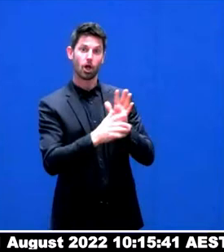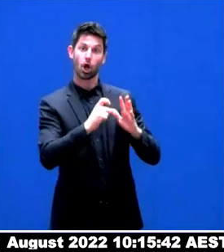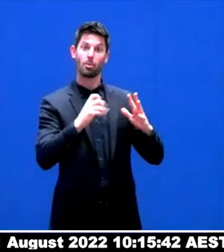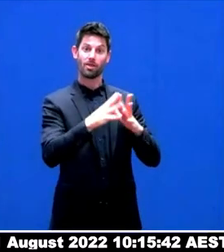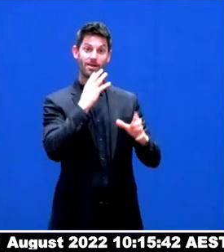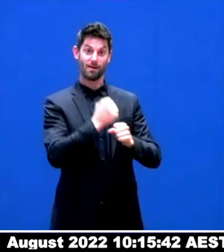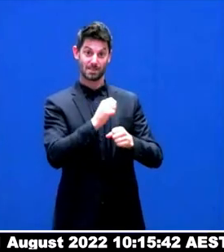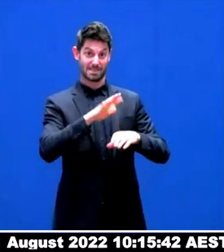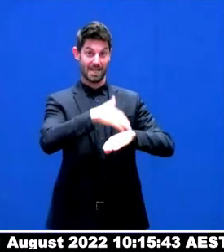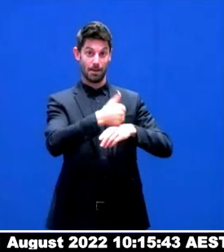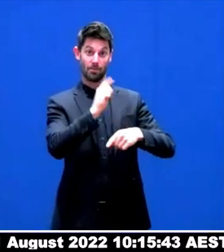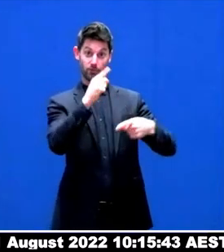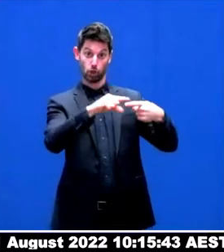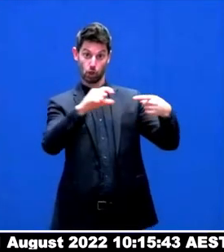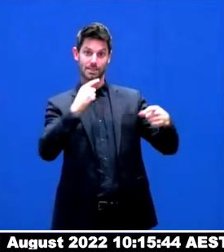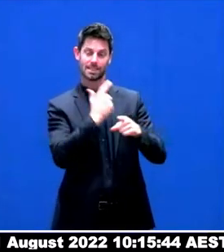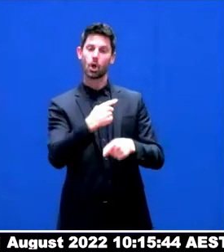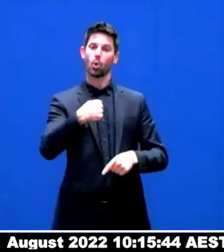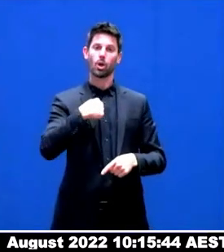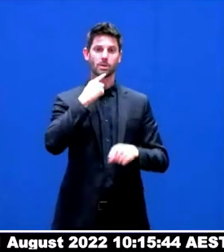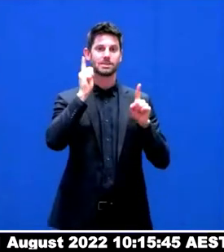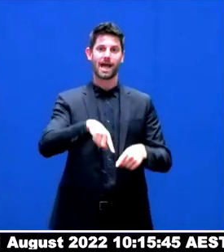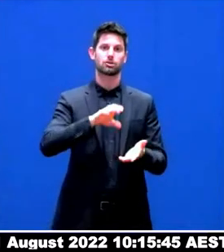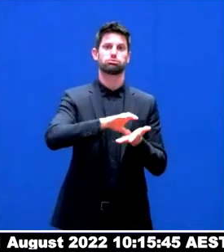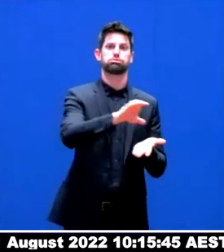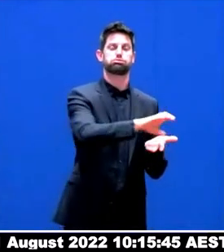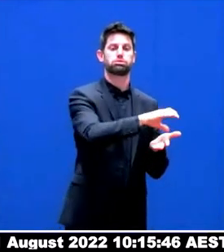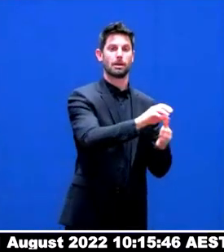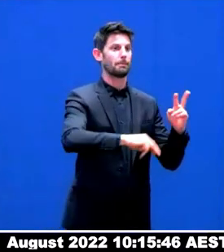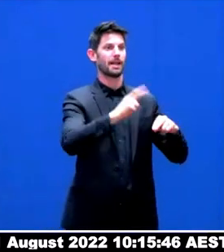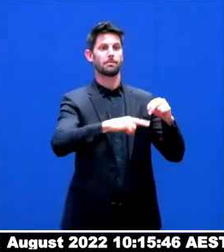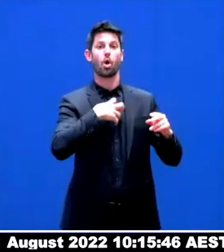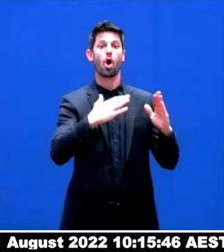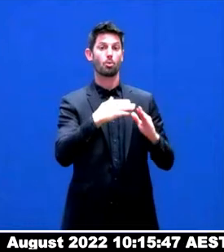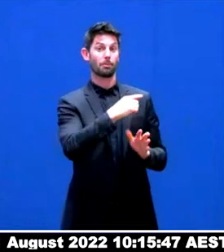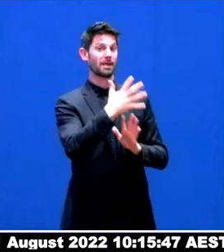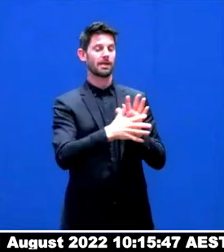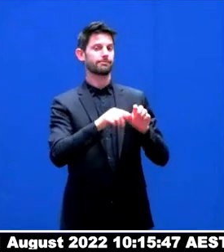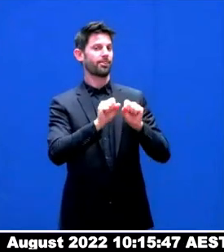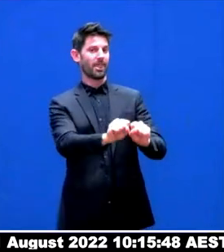social housing." That's something that is delivered on the ground by states and territories; is that right?